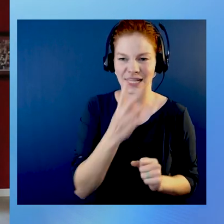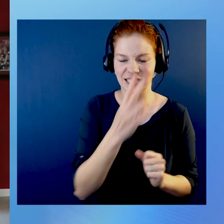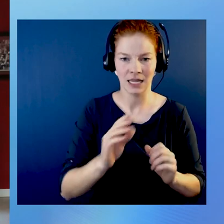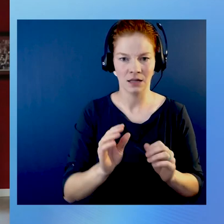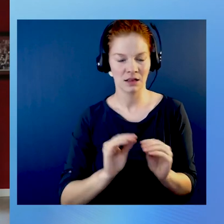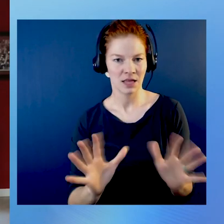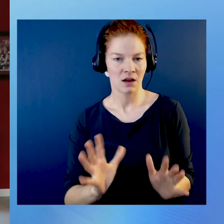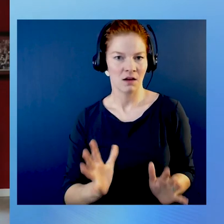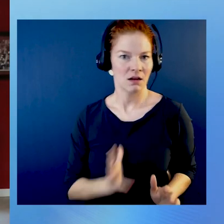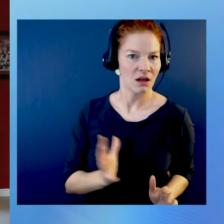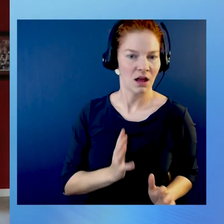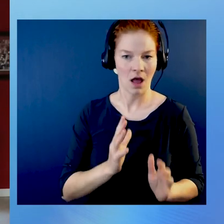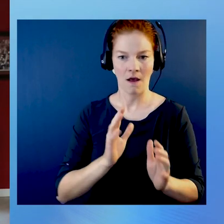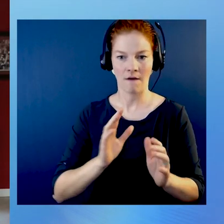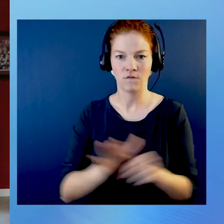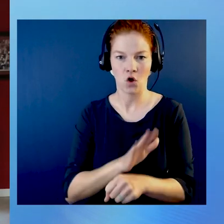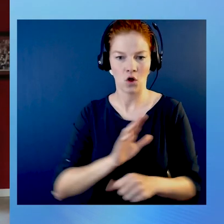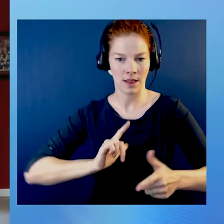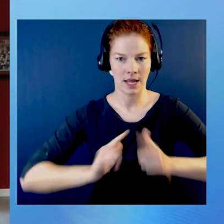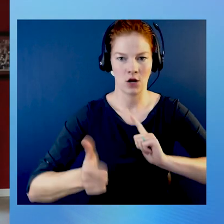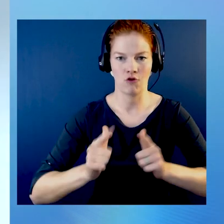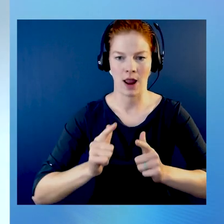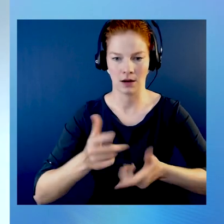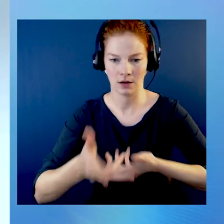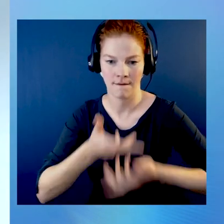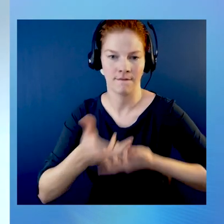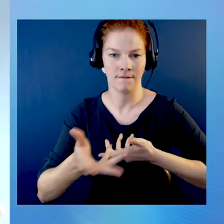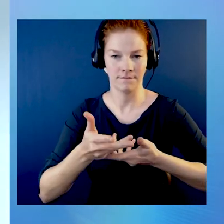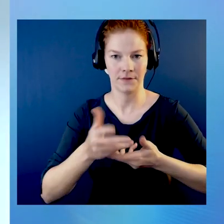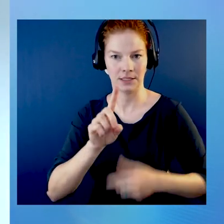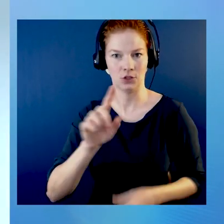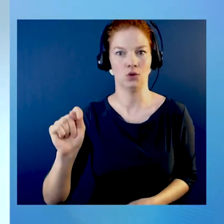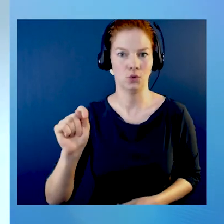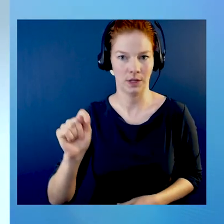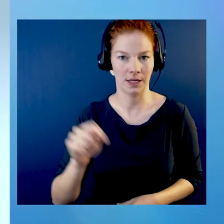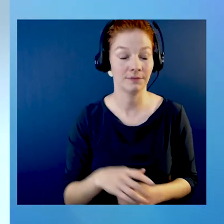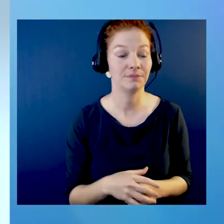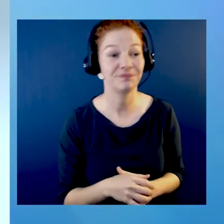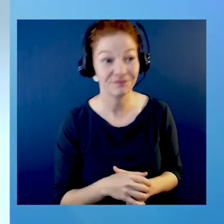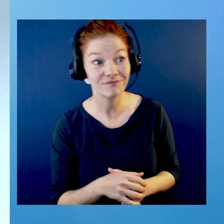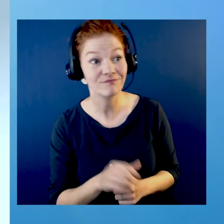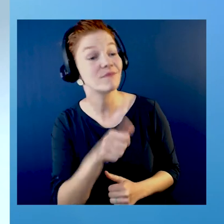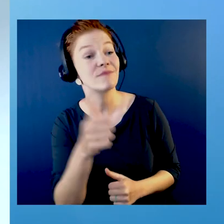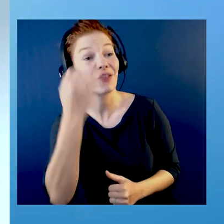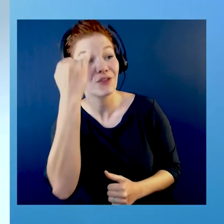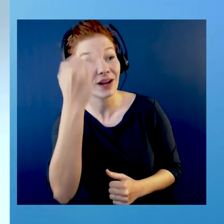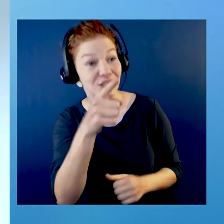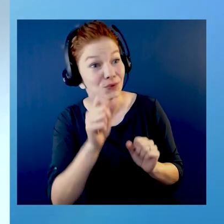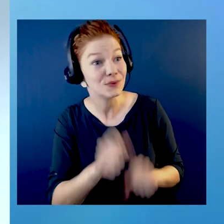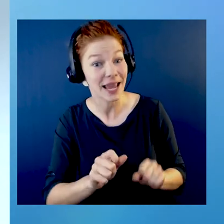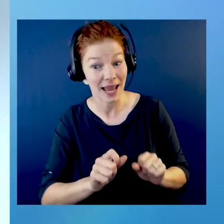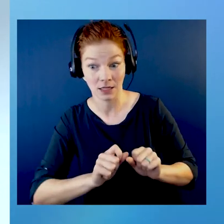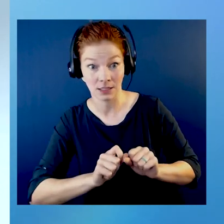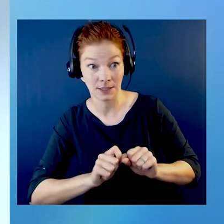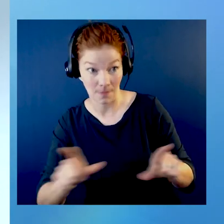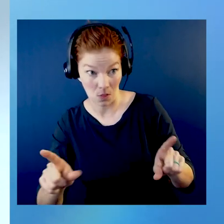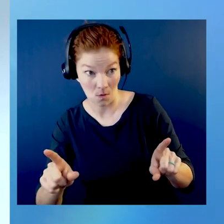fully interactive Unreal Engine Digital Twin. Or alternatively, you could deploy your Digital Twin projects using